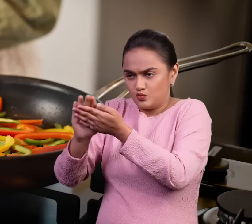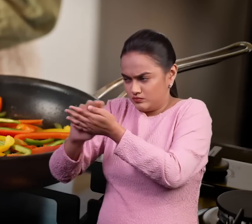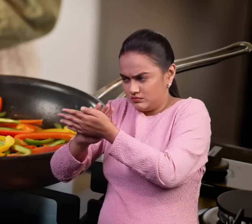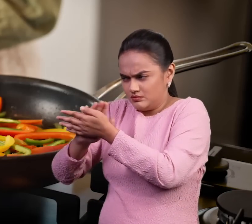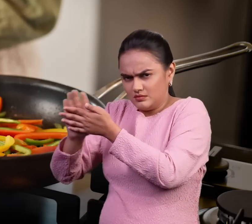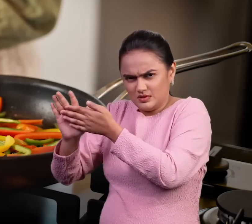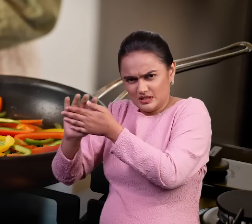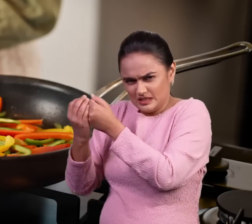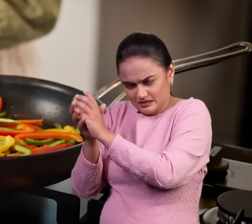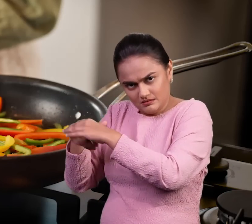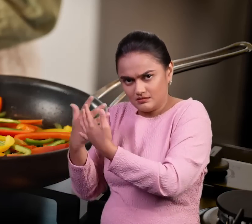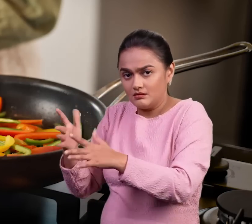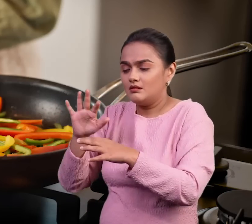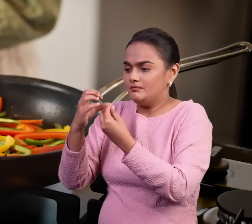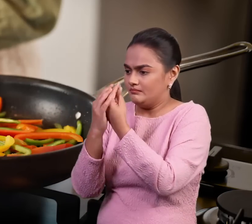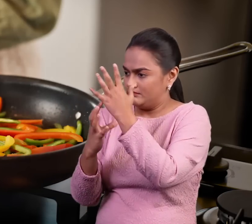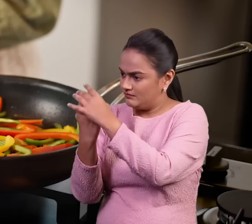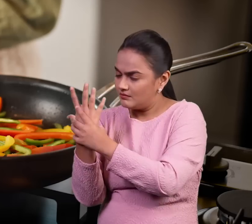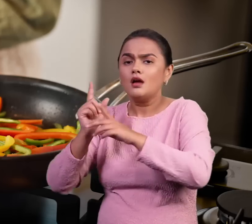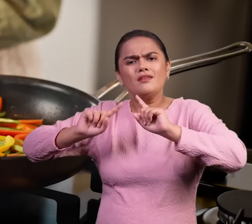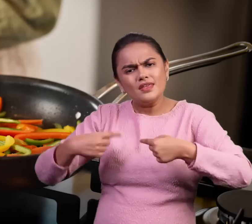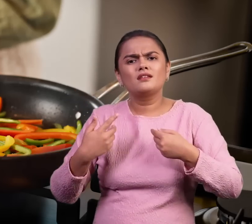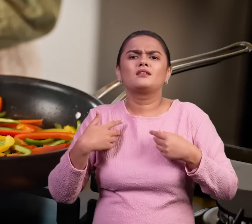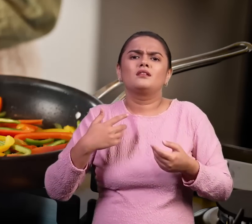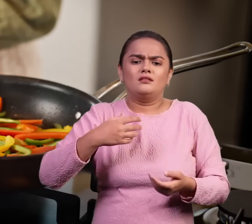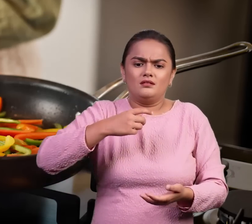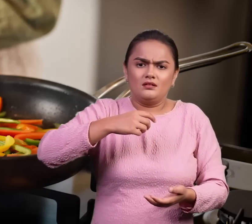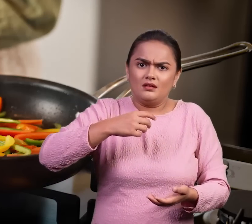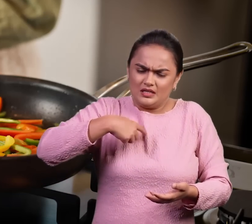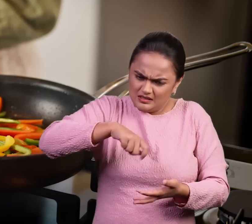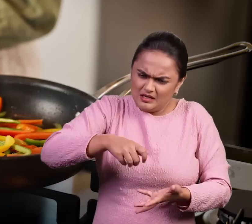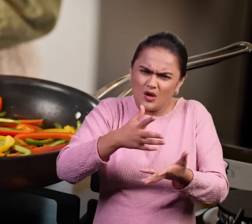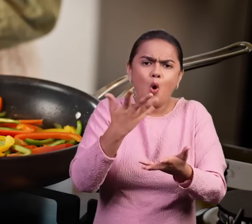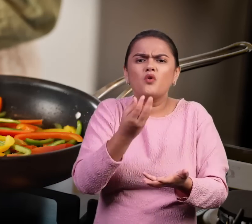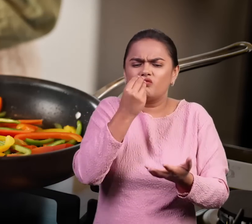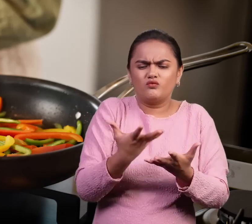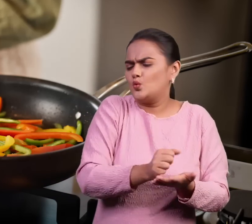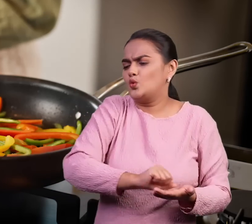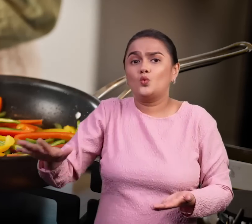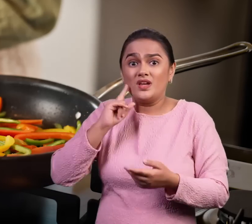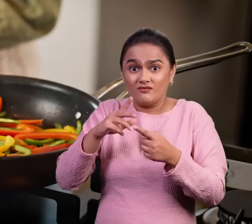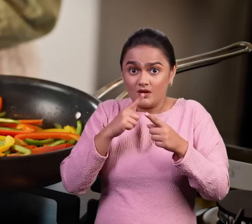Cover your injuries and try to throw the food away if it has blood stains.